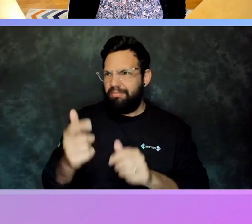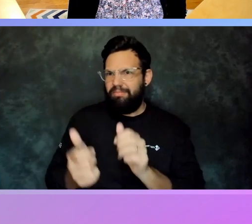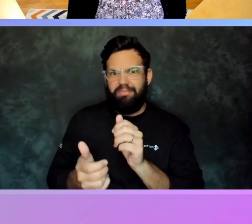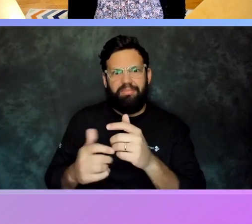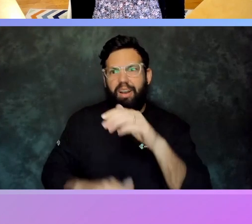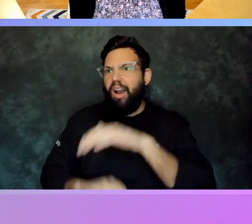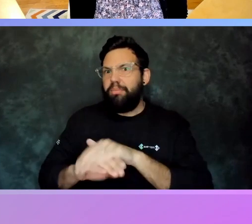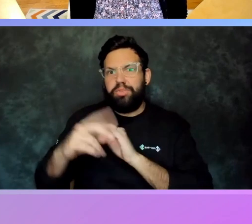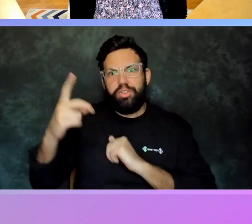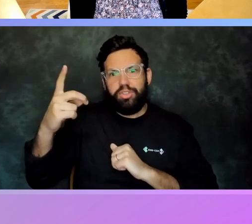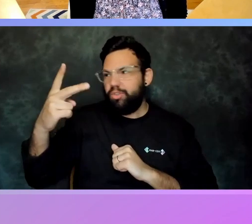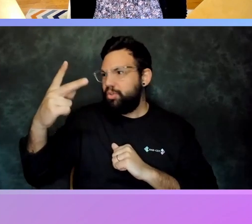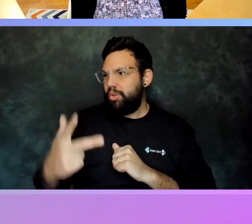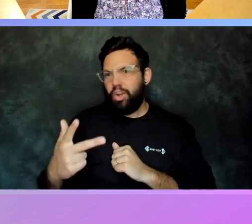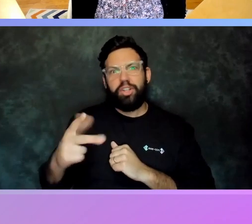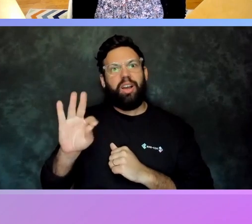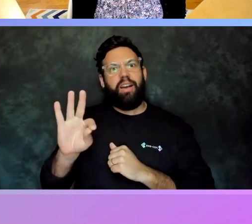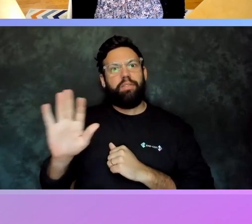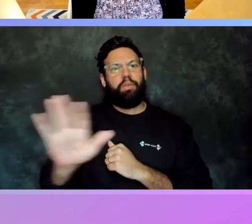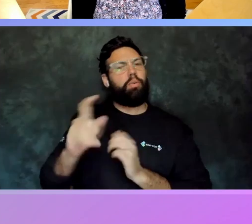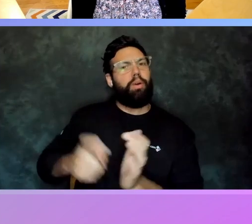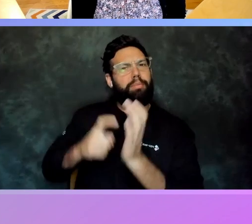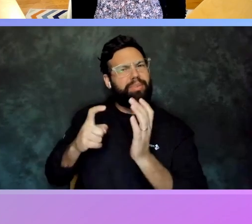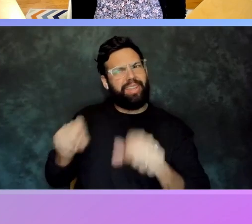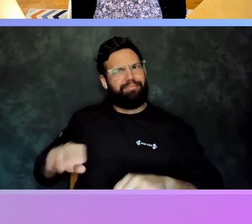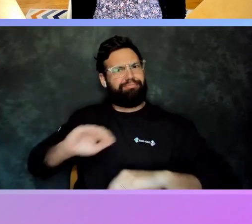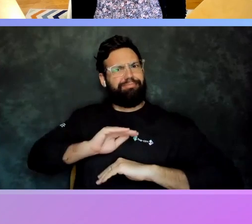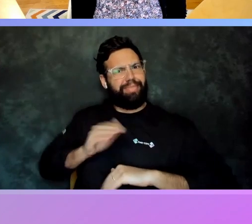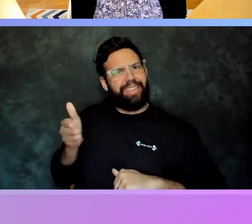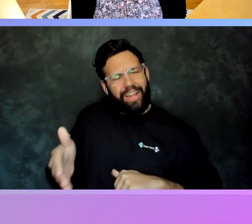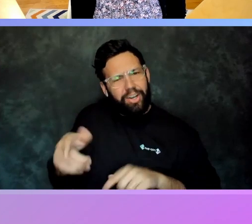inaccessible. According to the results of the web, a